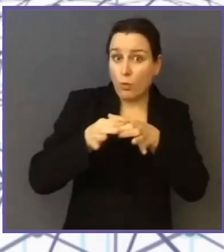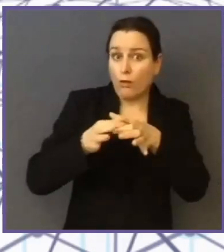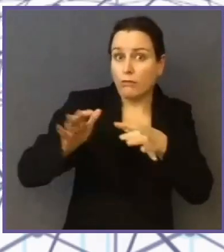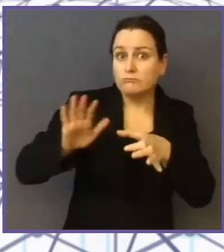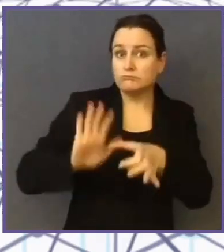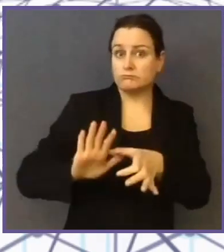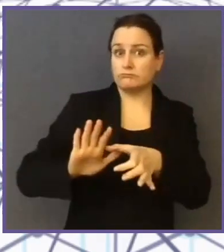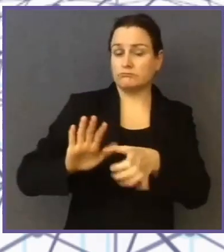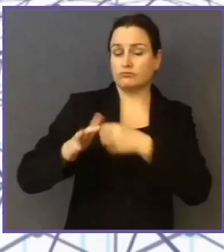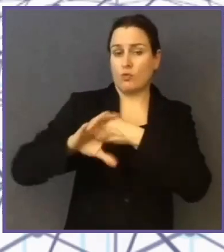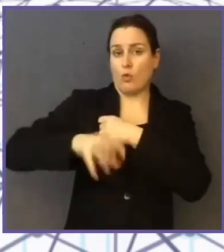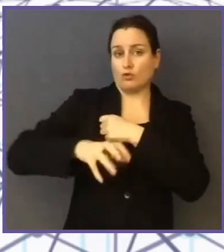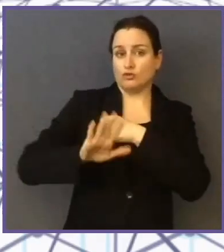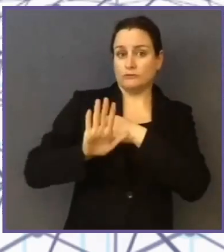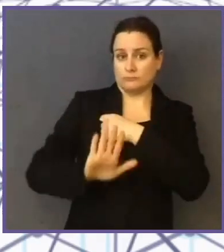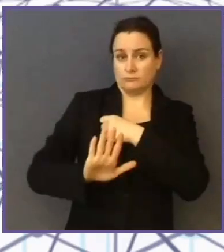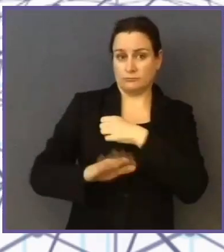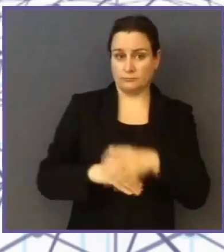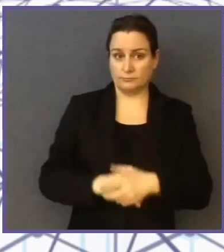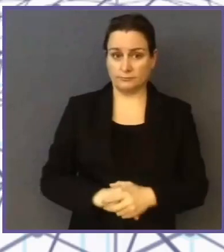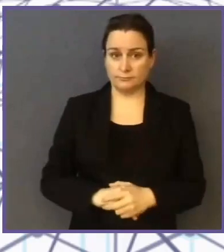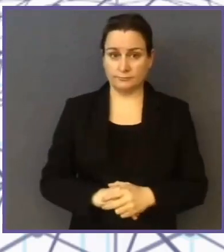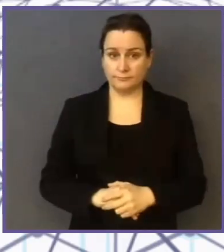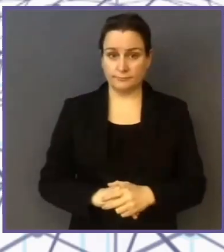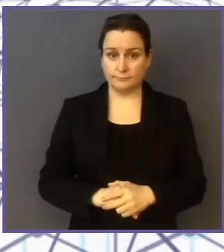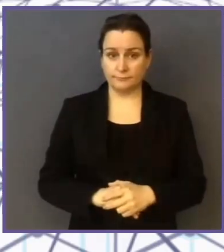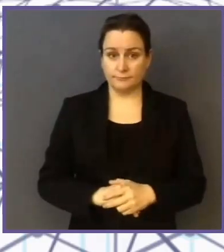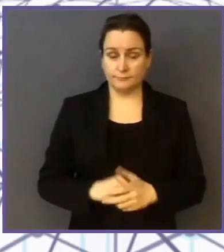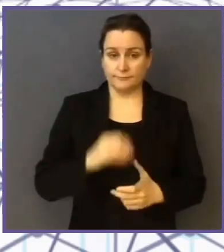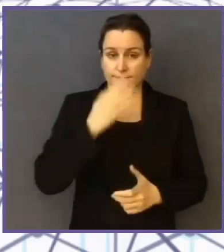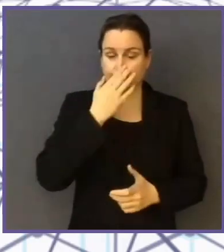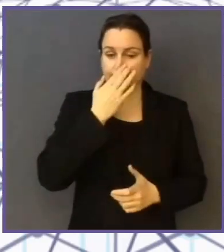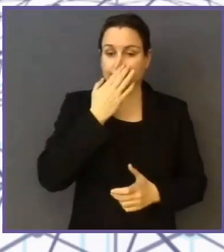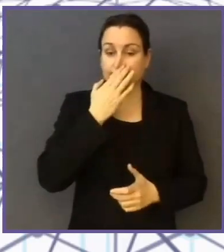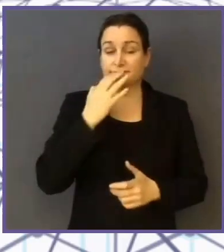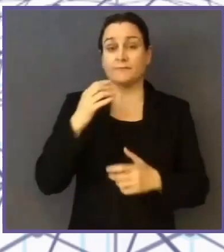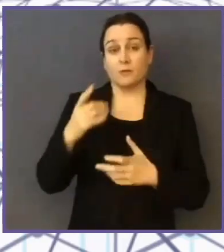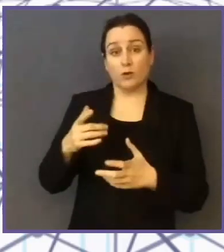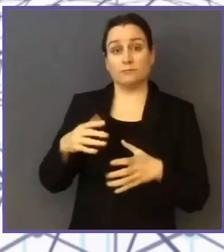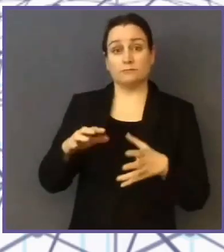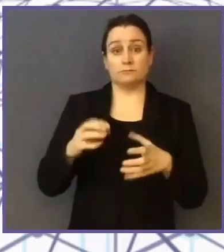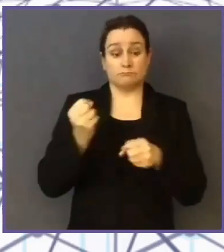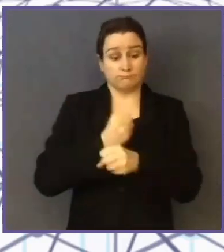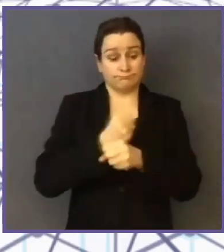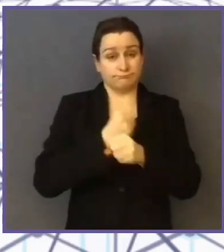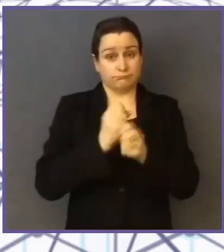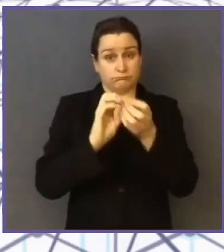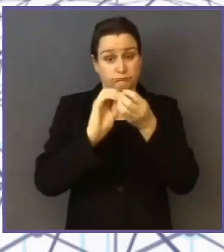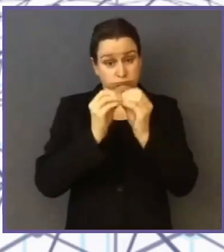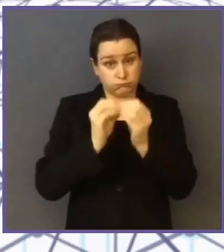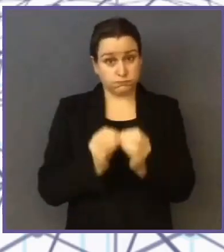So the manufacturer of products, however, wherever it happens, although it's the topic, it's just one piece of the puzzle.